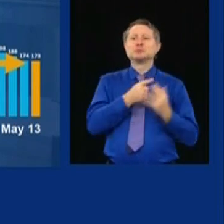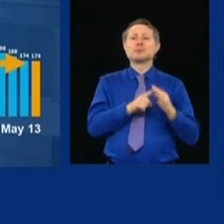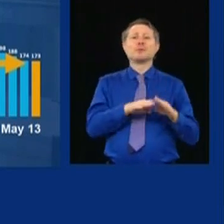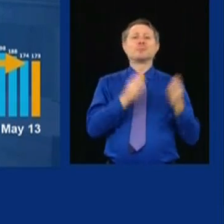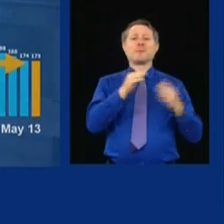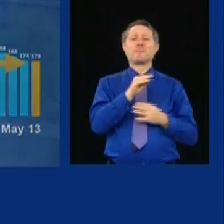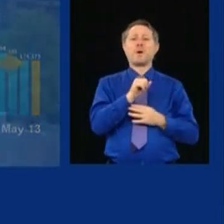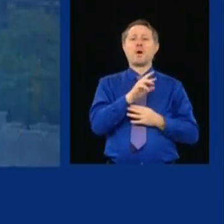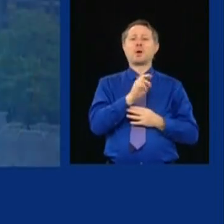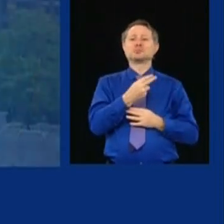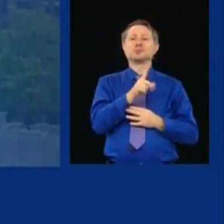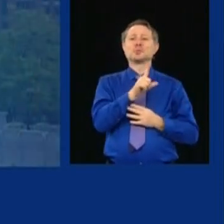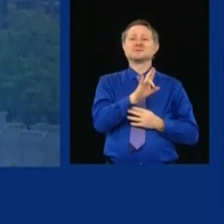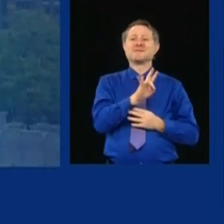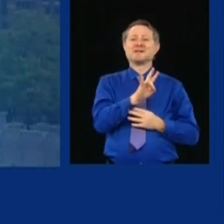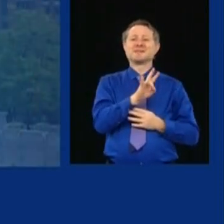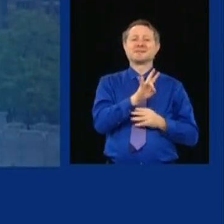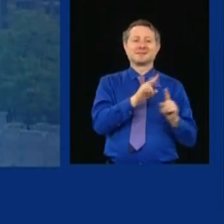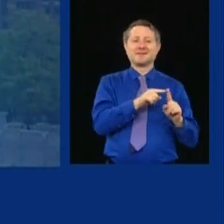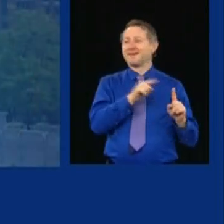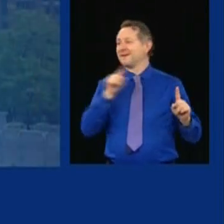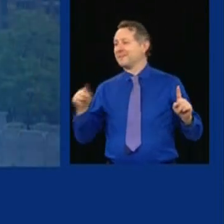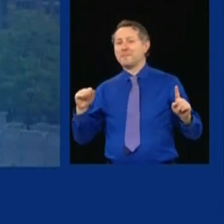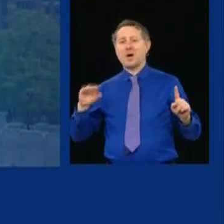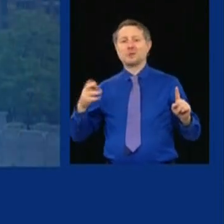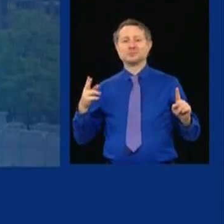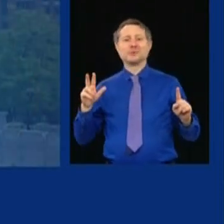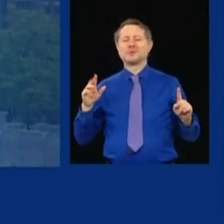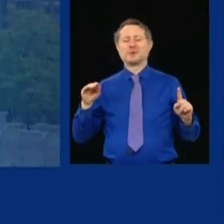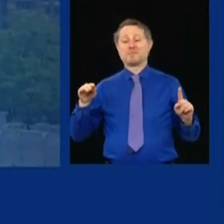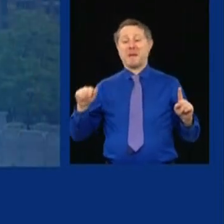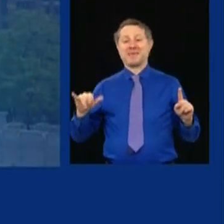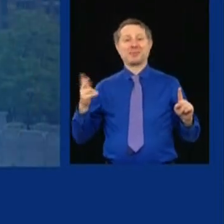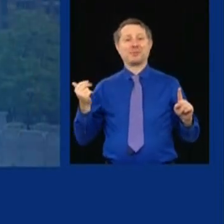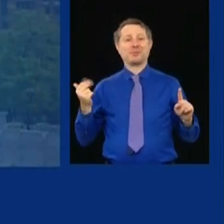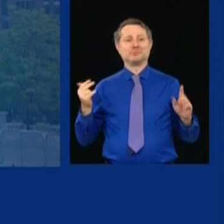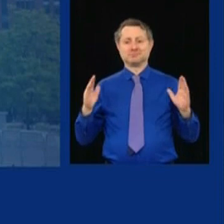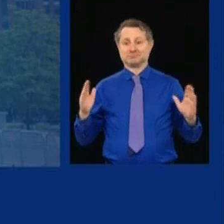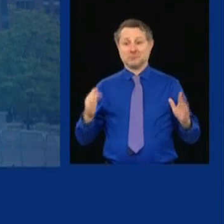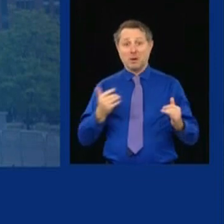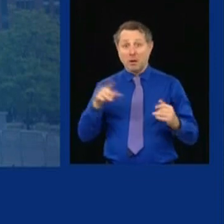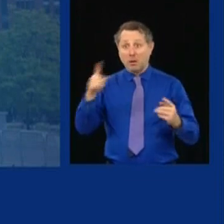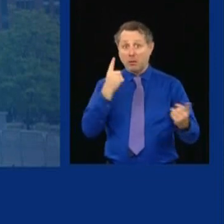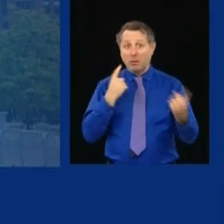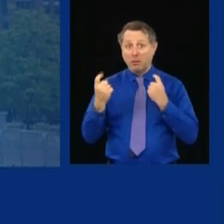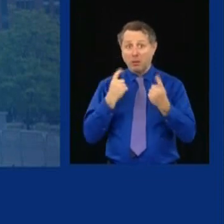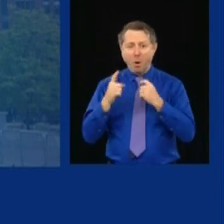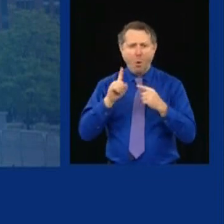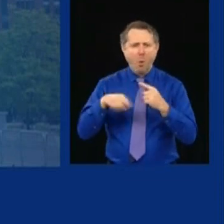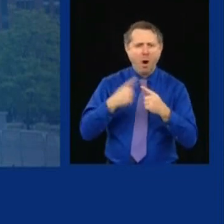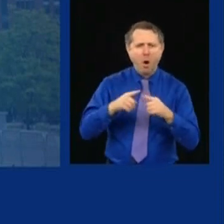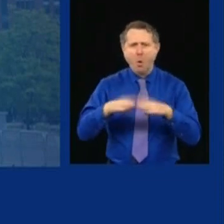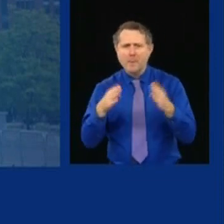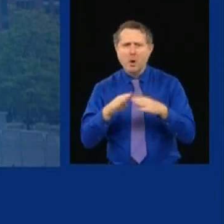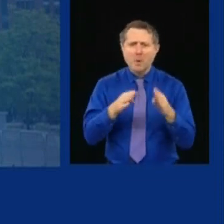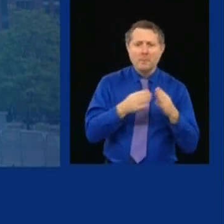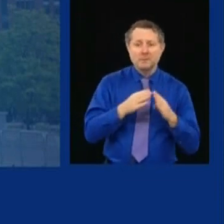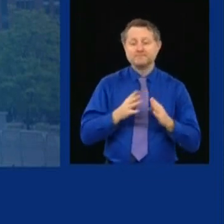TO WHERE WE WERE BEFORE WE STARTED THIS HORRIFIC SITUATION.